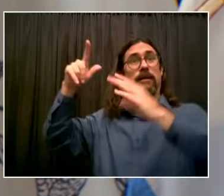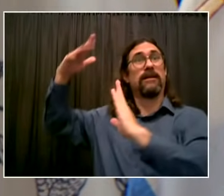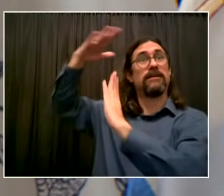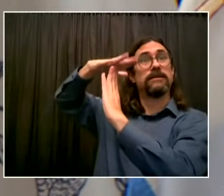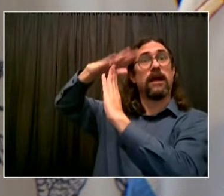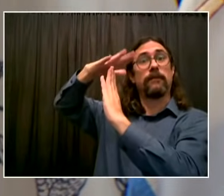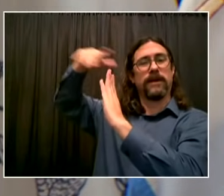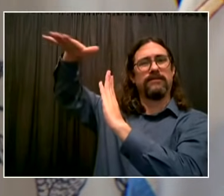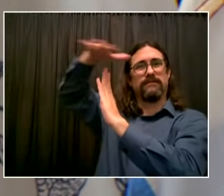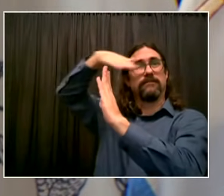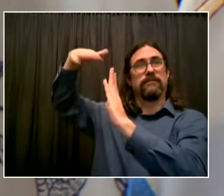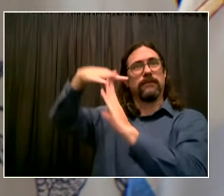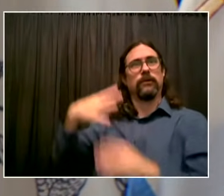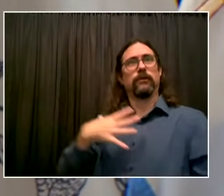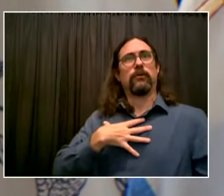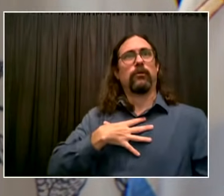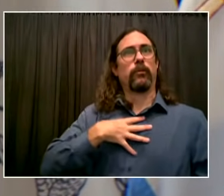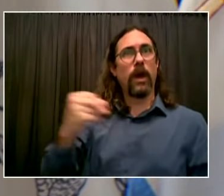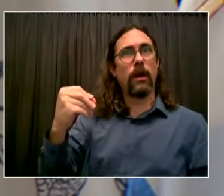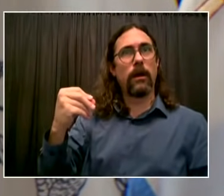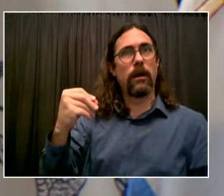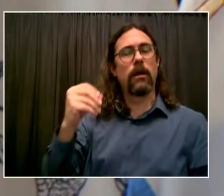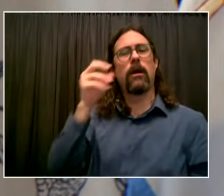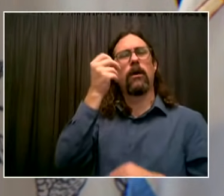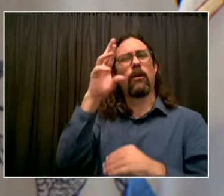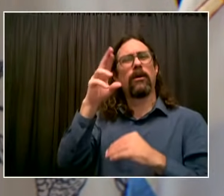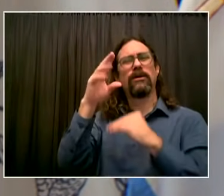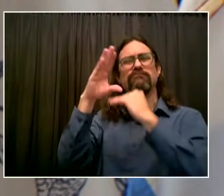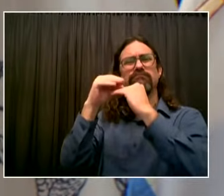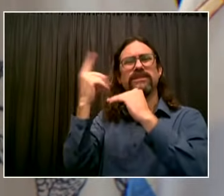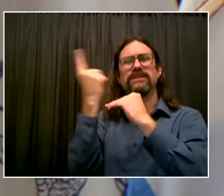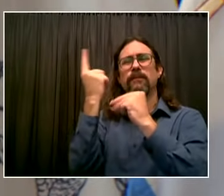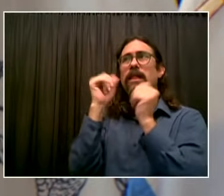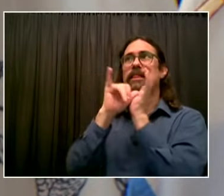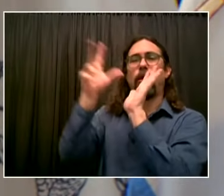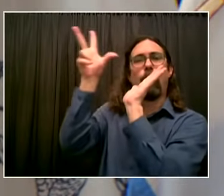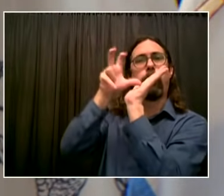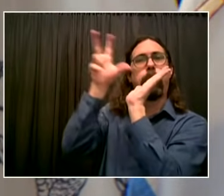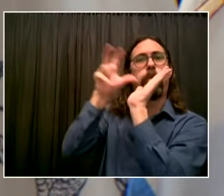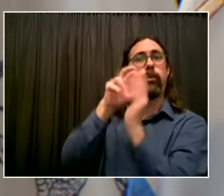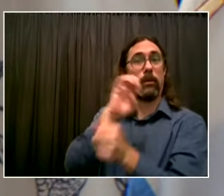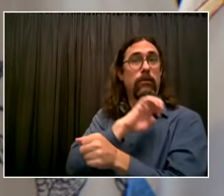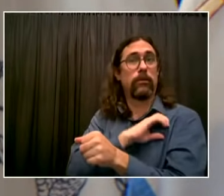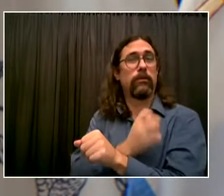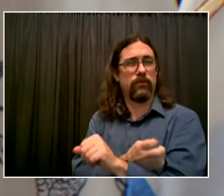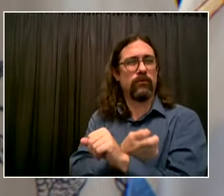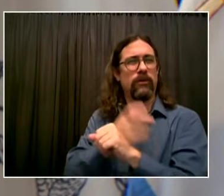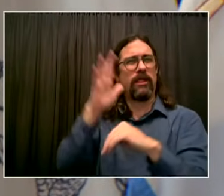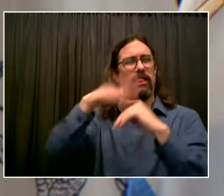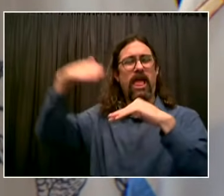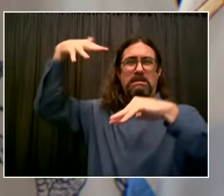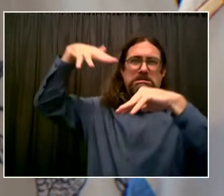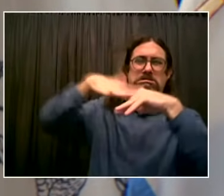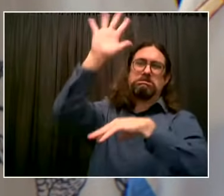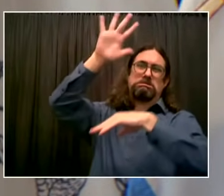ADDITIONS. THEN FAST FORWARD FOR CMALITE WEEK $2 BILLION IN INVESTMENT AND INFRASTRUCTURE JUST LAST WEKE. MR. MAYOR YOU'LL BE